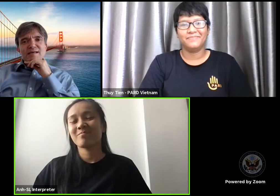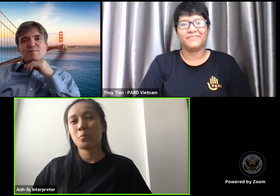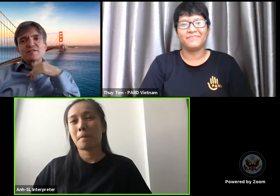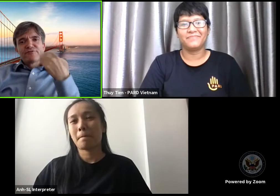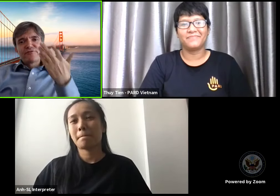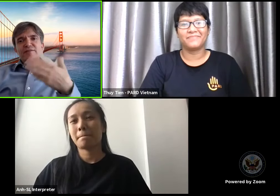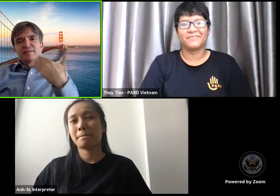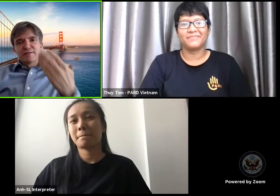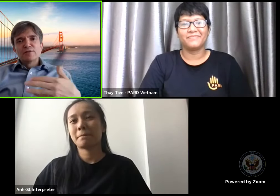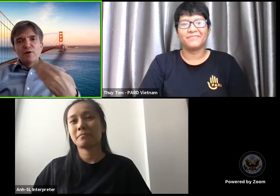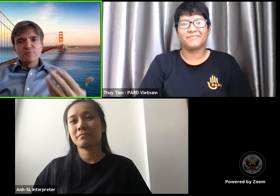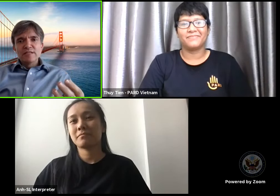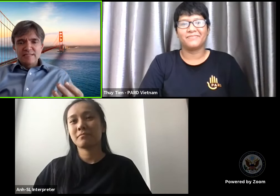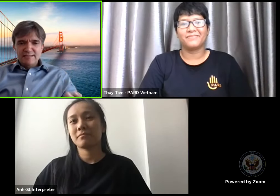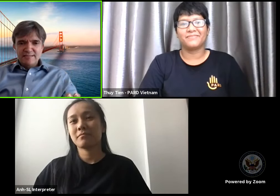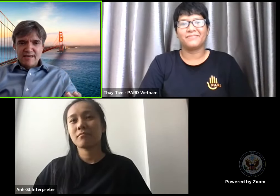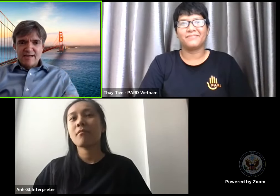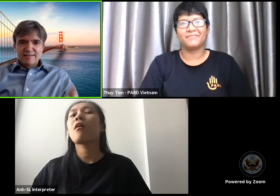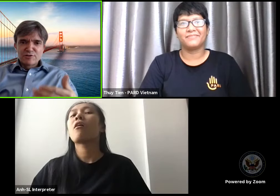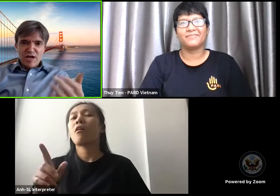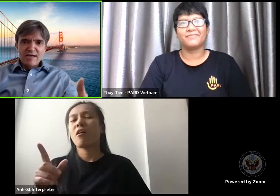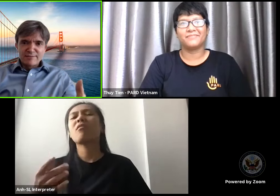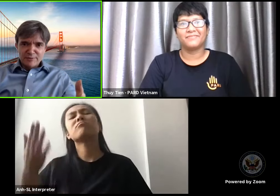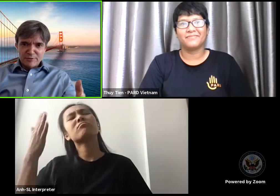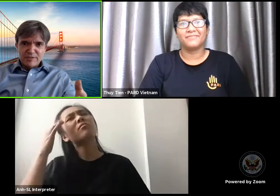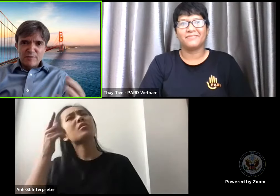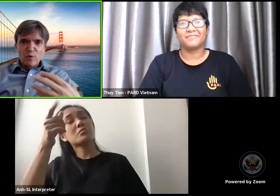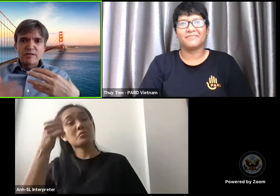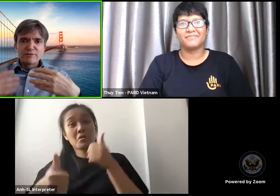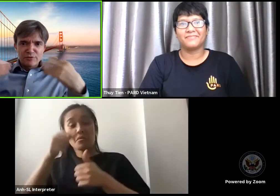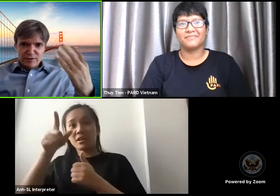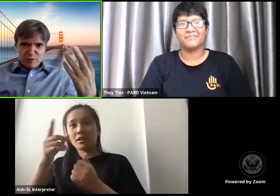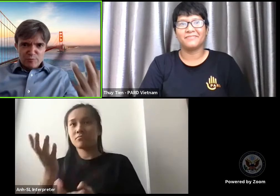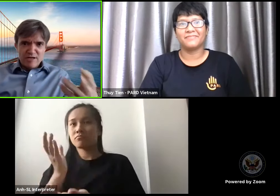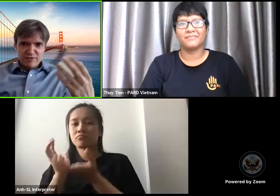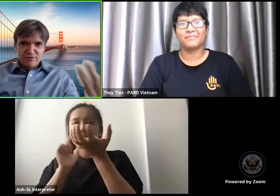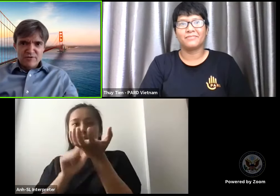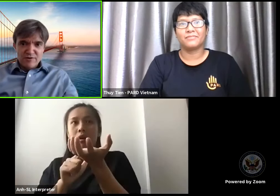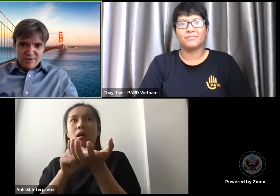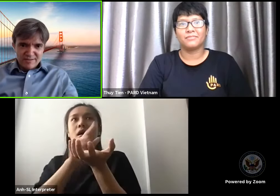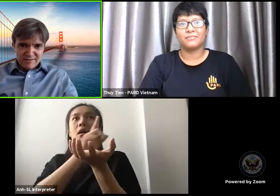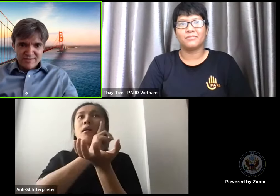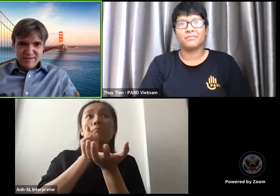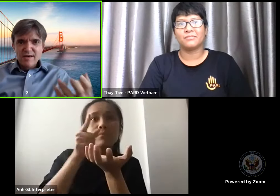that must have felt a little lonely as a child wanting to express your thoughts